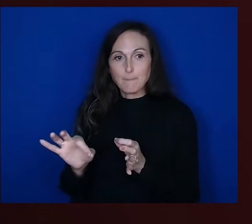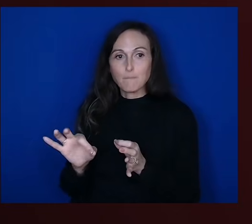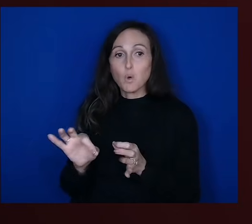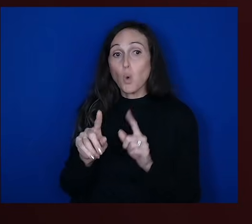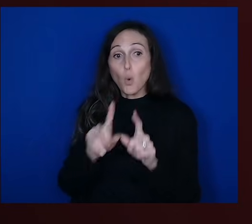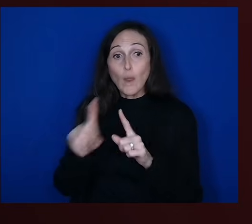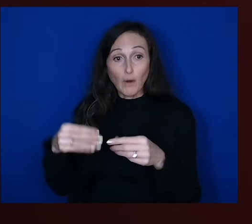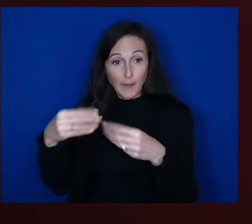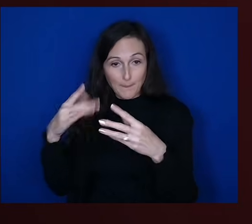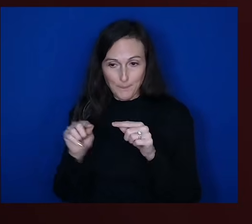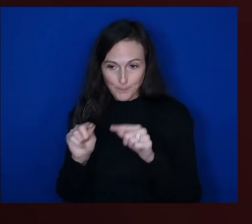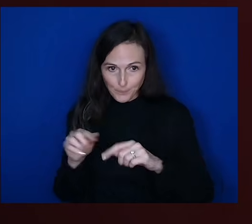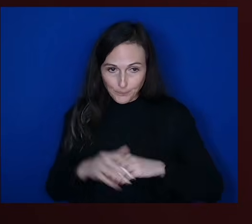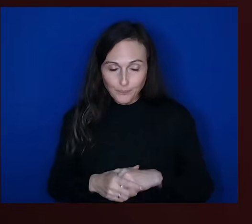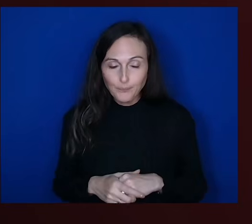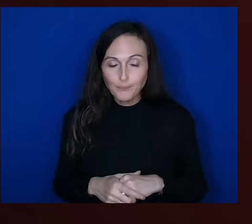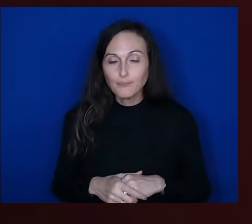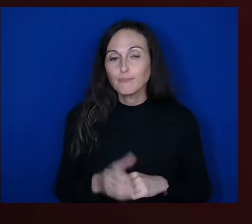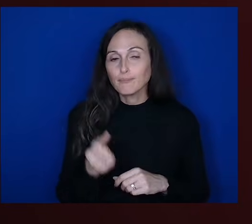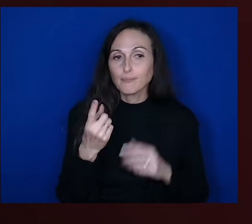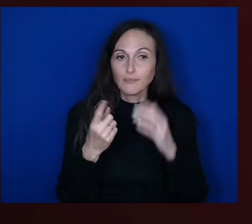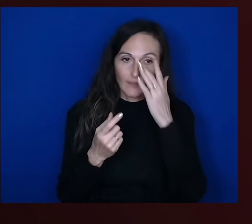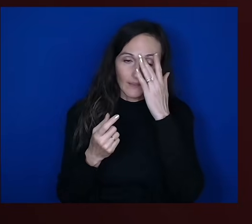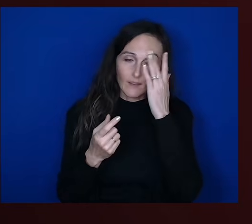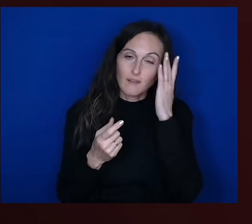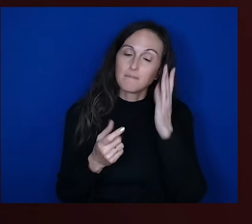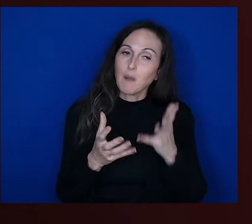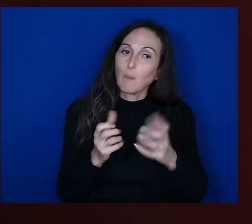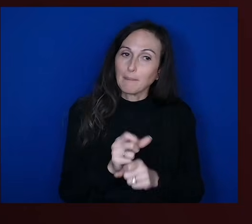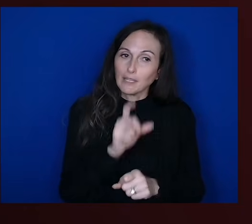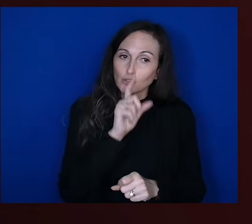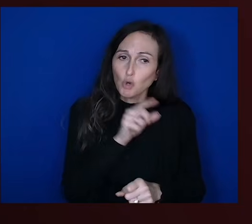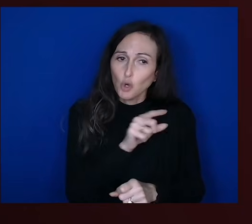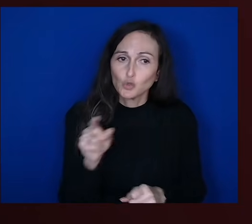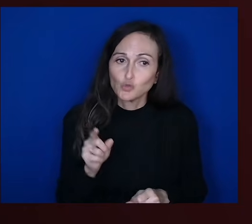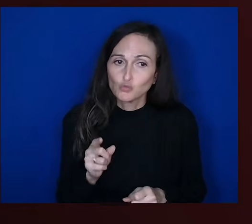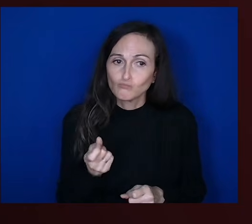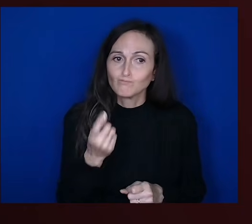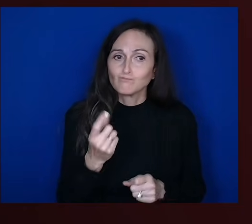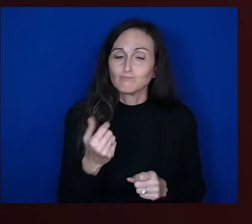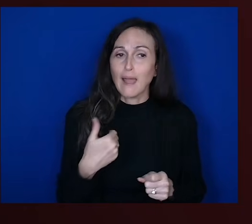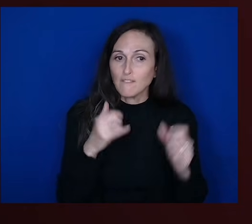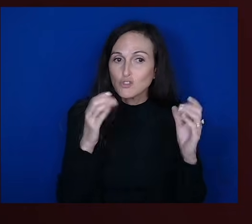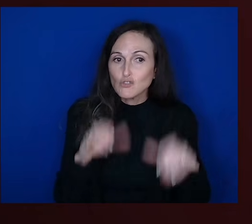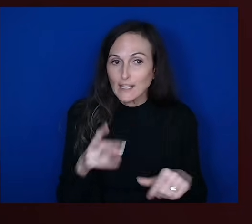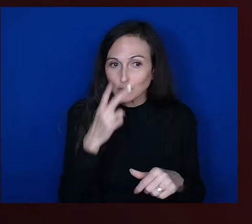So, if -- I want to make sure you get a chance to see all the other deeper-dive stuff.